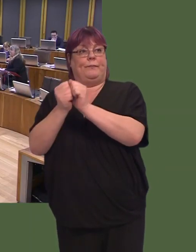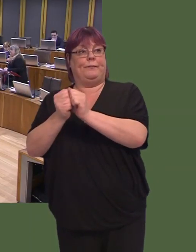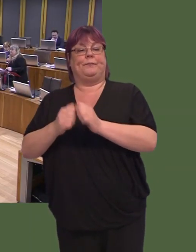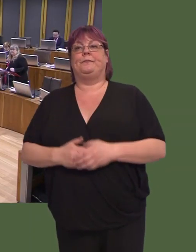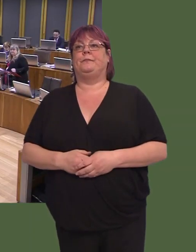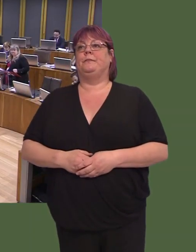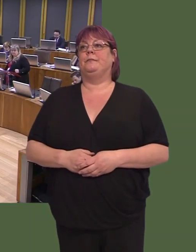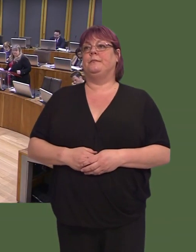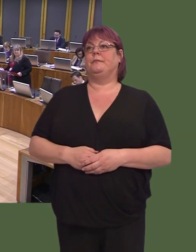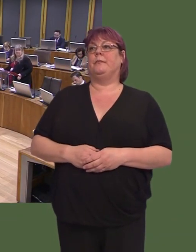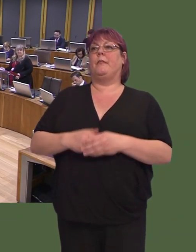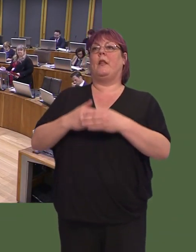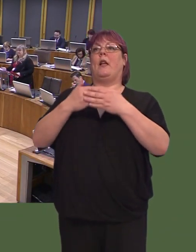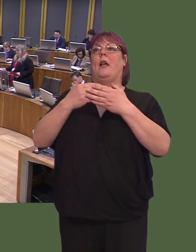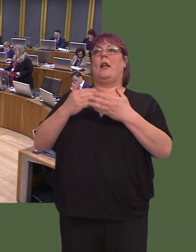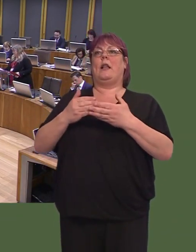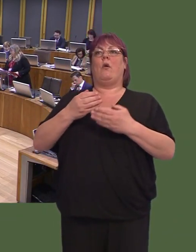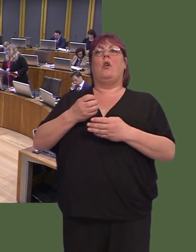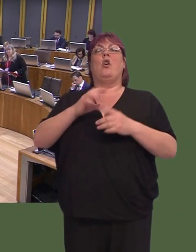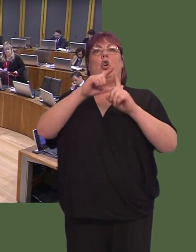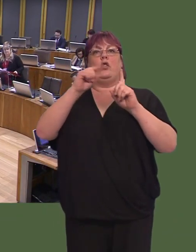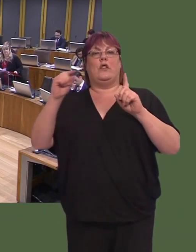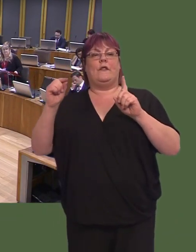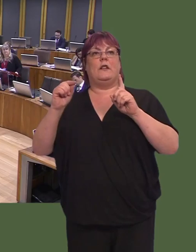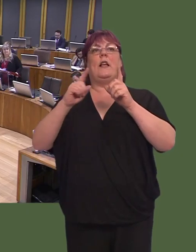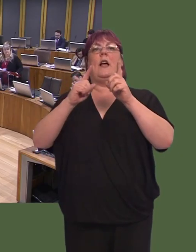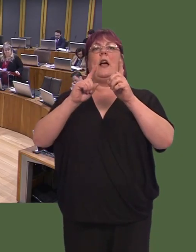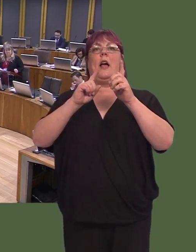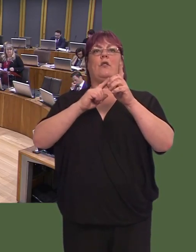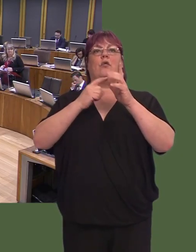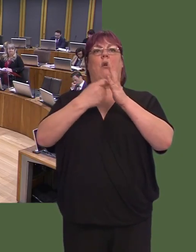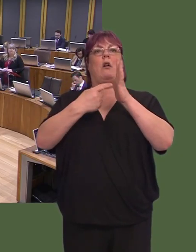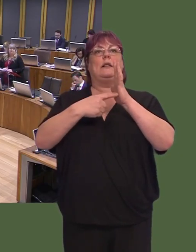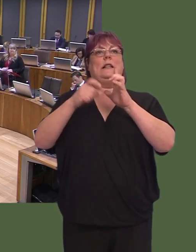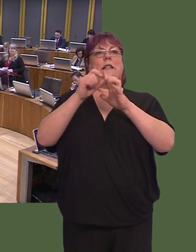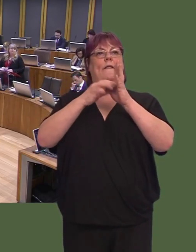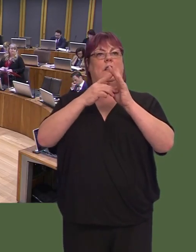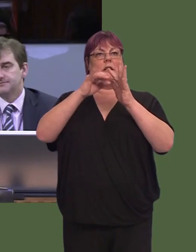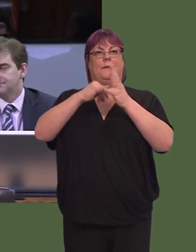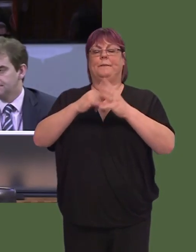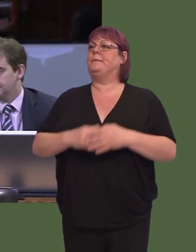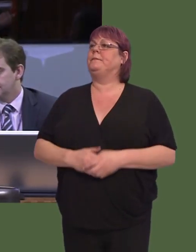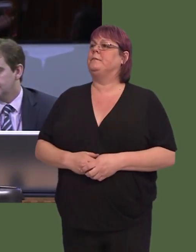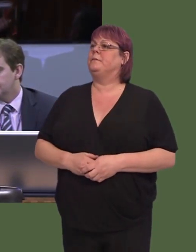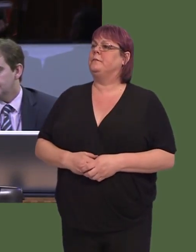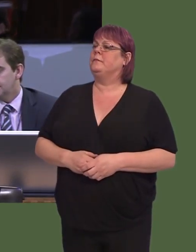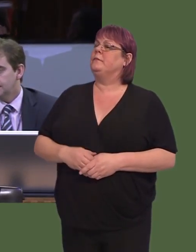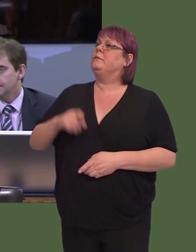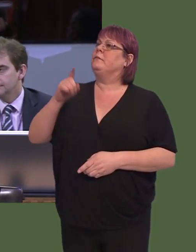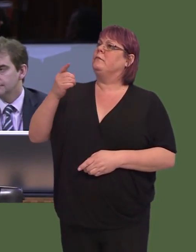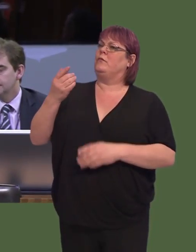Y Llywydd / The Llywydd: Arweinydd yr wrthblaid, Andrew R.T. Davies. Andrew RT Davies AM: Thank you, Presiding Officer. Leader of the house, just before we started today, a letter came from the Cabinet Secretary